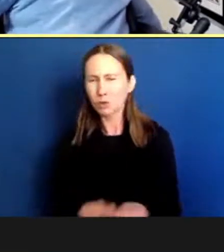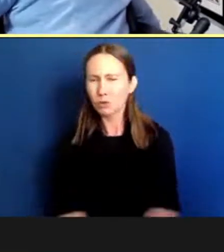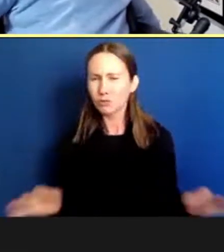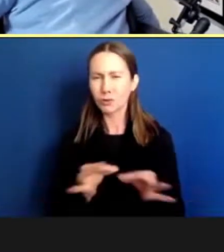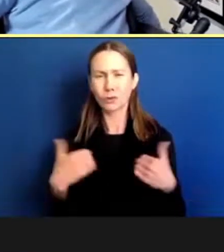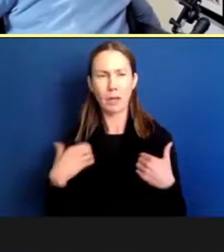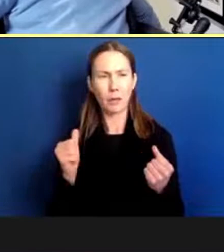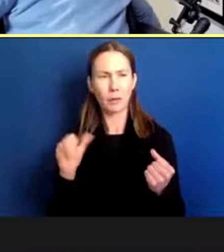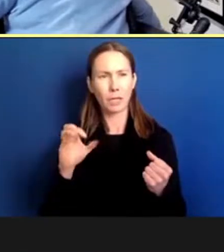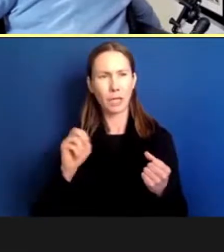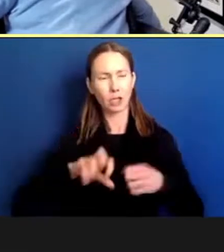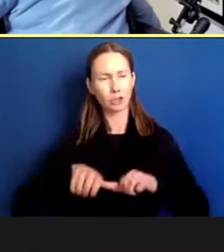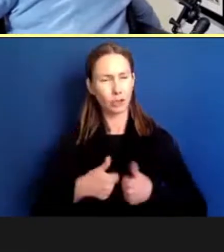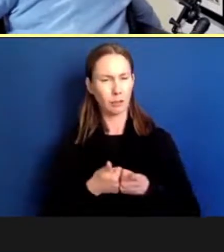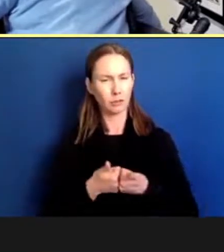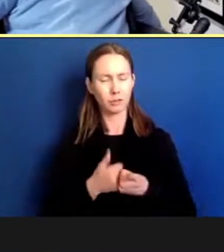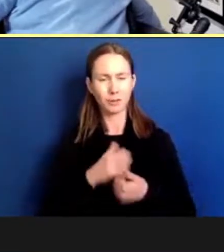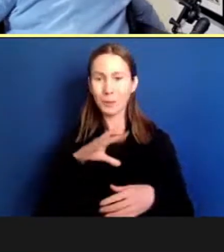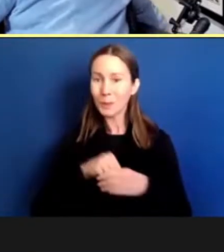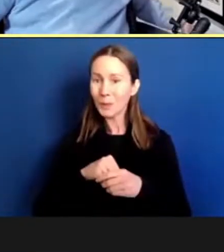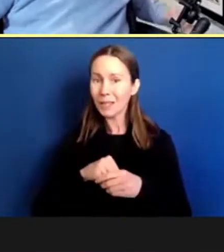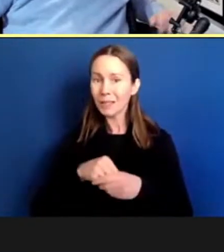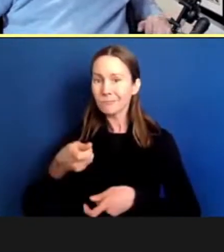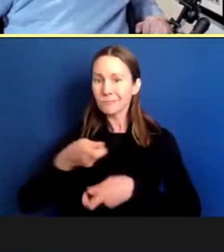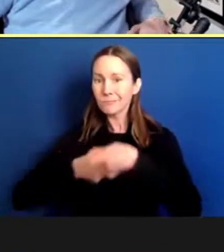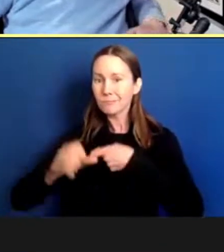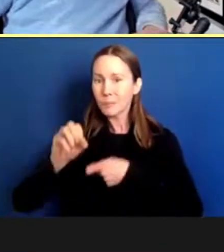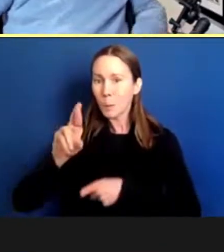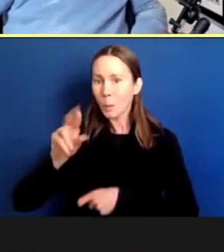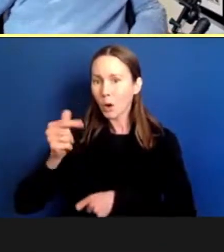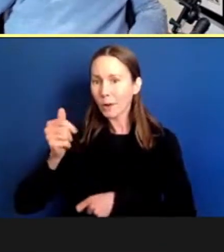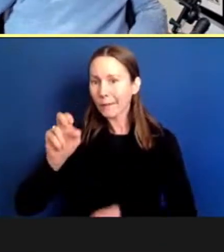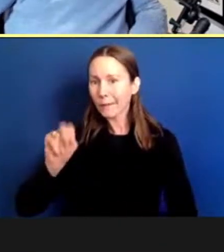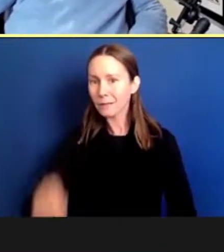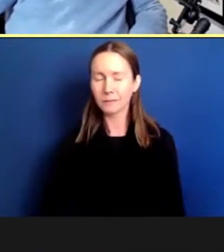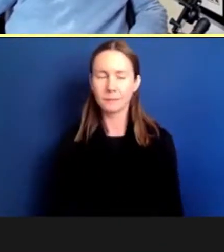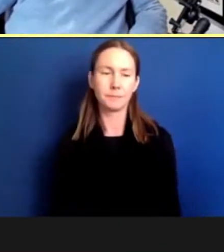including organ transplantation. People with disabilities are often denied equal